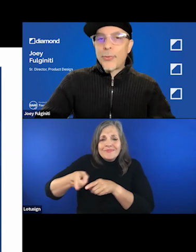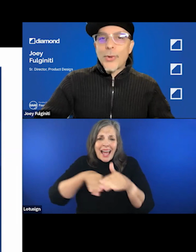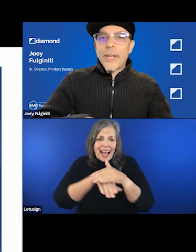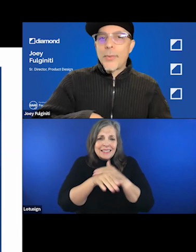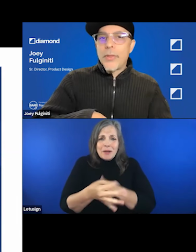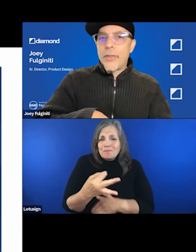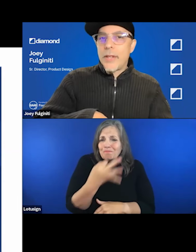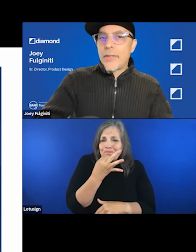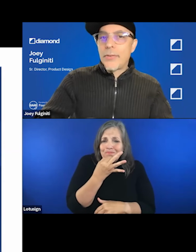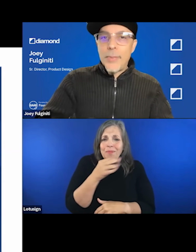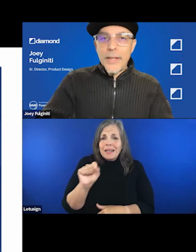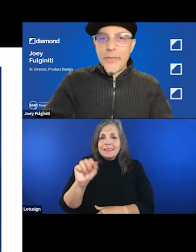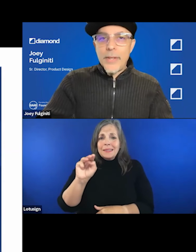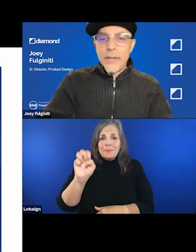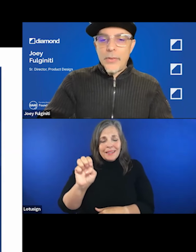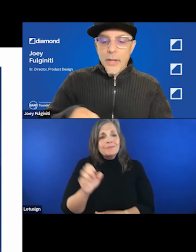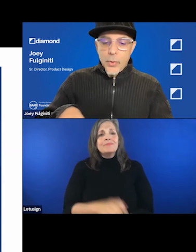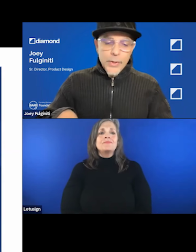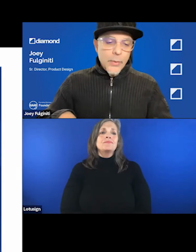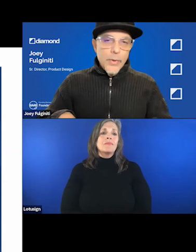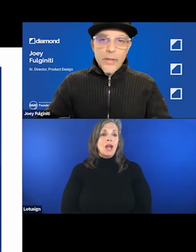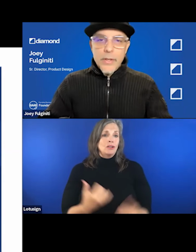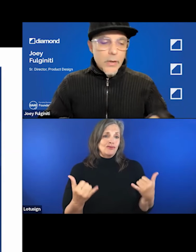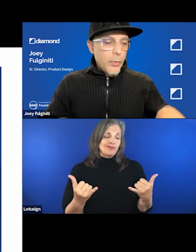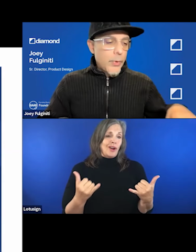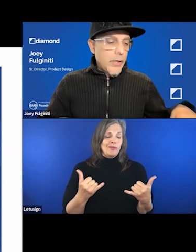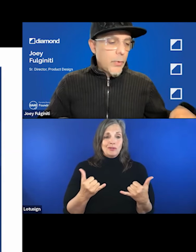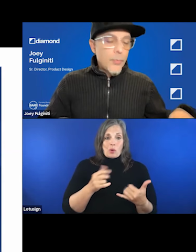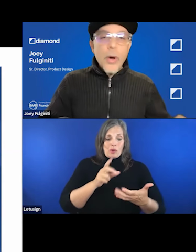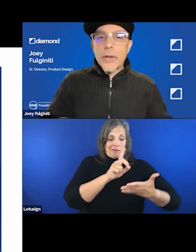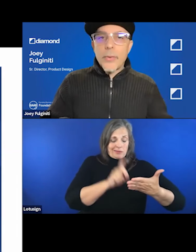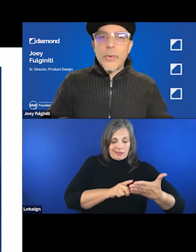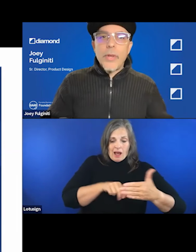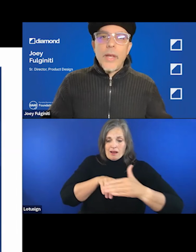working with the accessibility smes we're working with engineers we're working with product owners